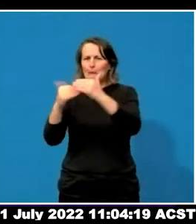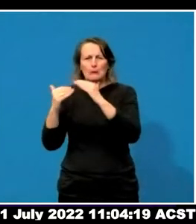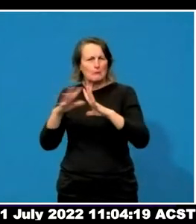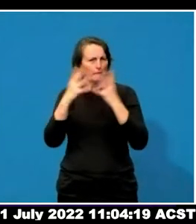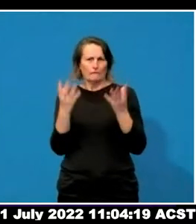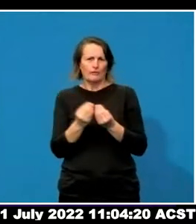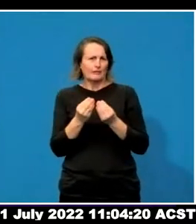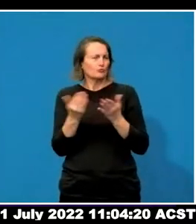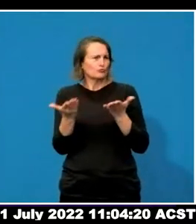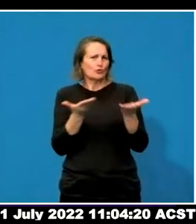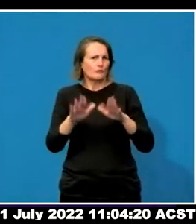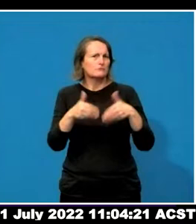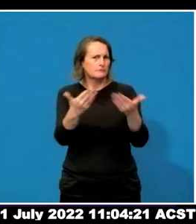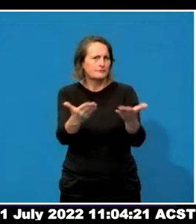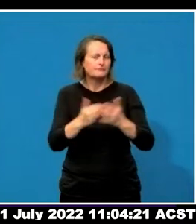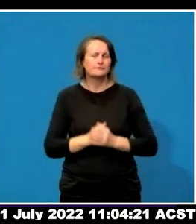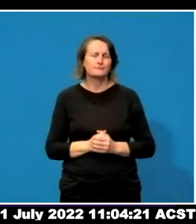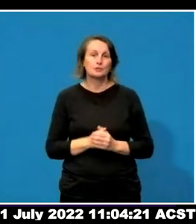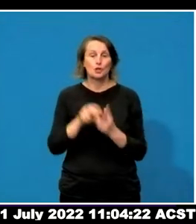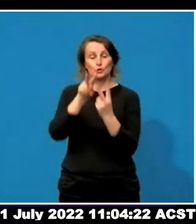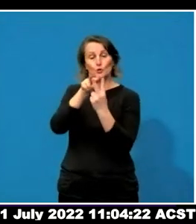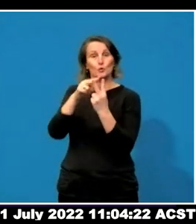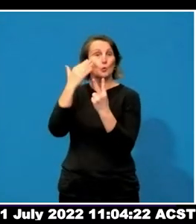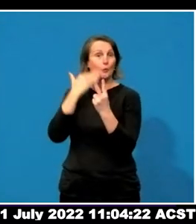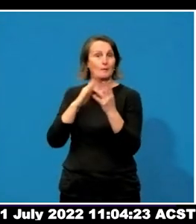Mrs Smith and Kim will share the key findings of their research of people with